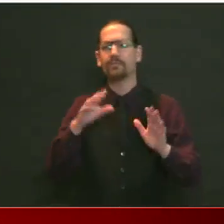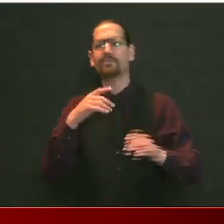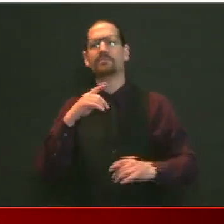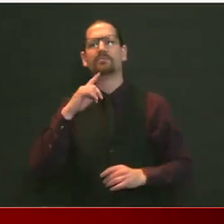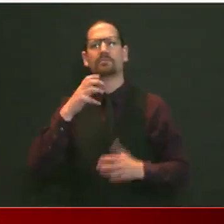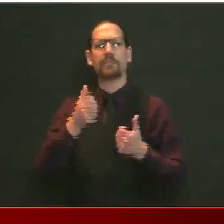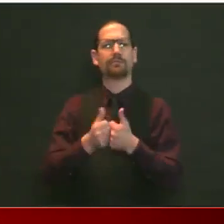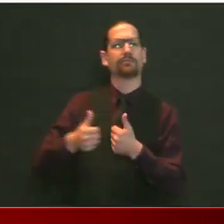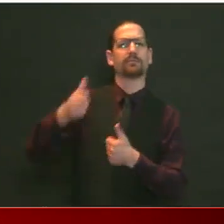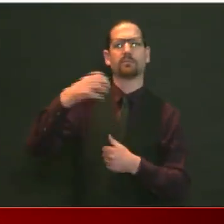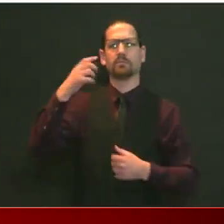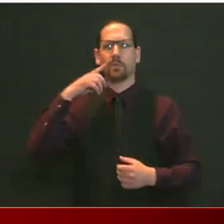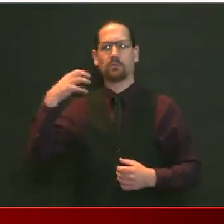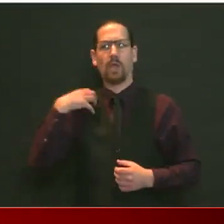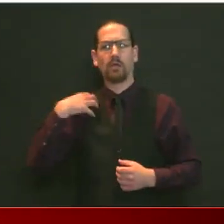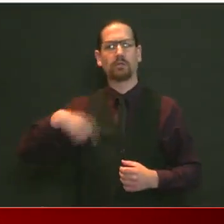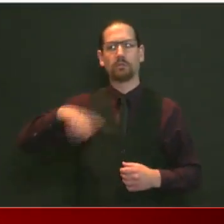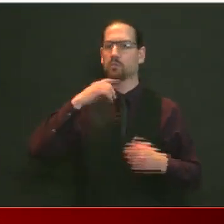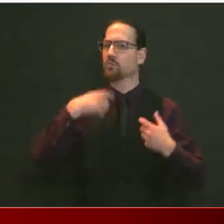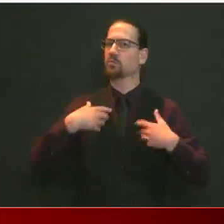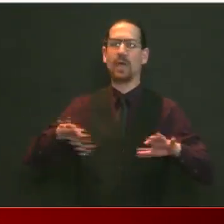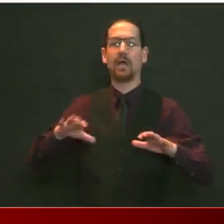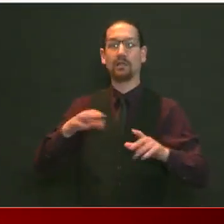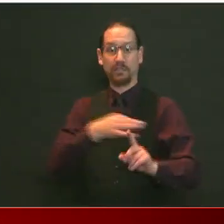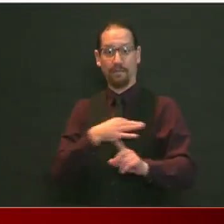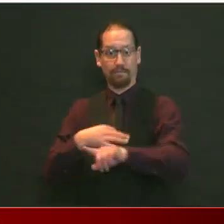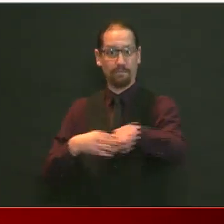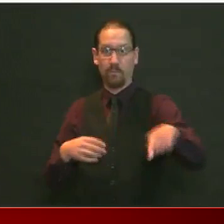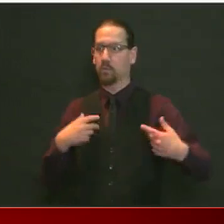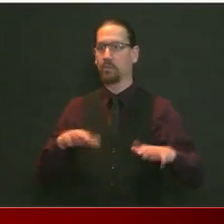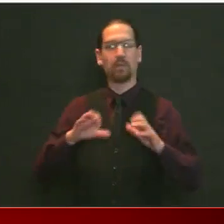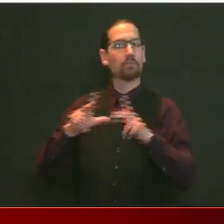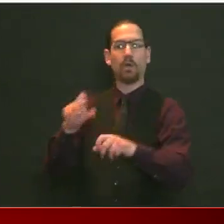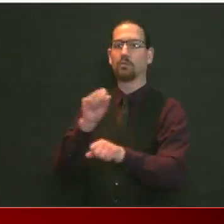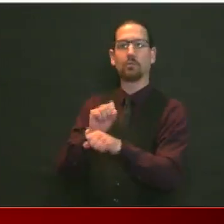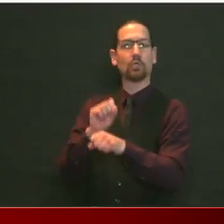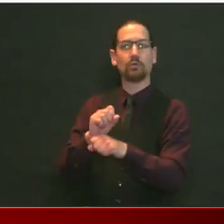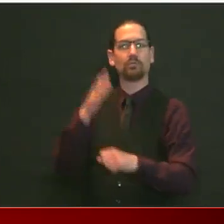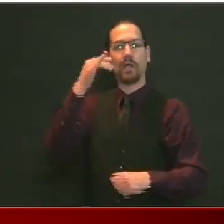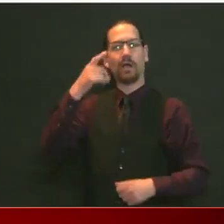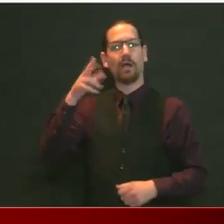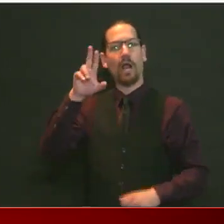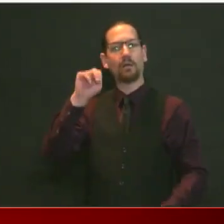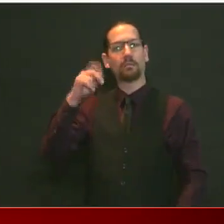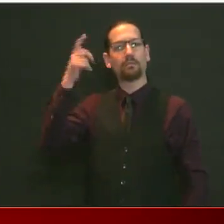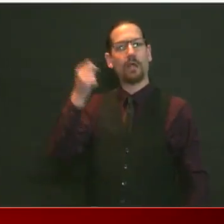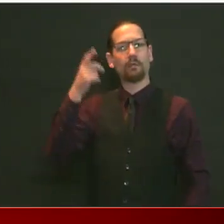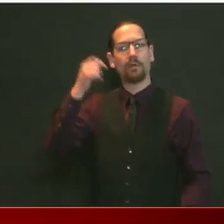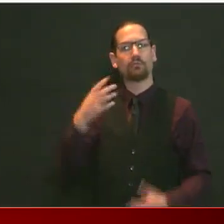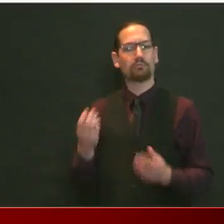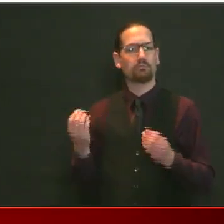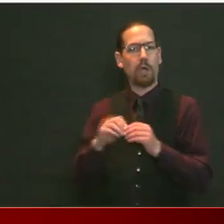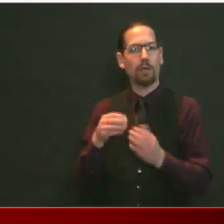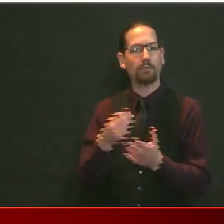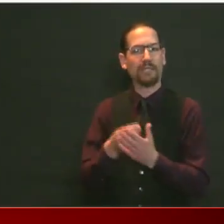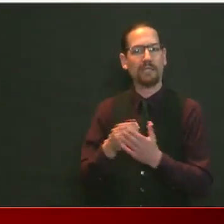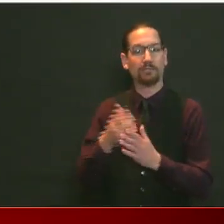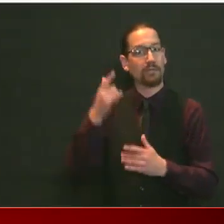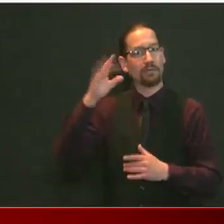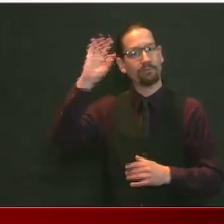WE ARE GOING TO DO IT. A NUMBER OF EMPLOYERS ARE SAYING THEY'RE HAVING A TOUGH TIME, THEIR EMPLOYEES DON'T WANT TO COME BACK BECAUSE THEY'RE GETTING THE EXTRA FEDERAL MONEY.